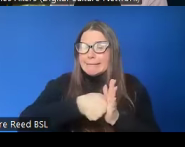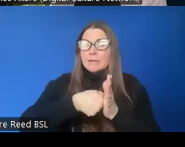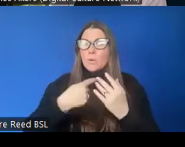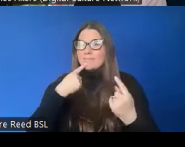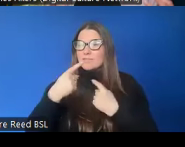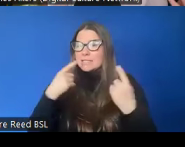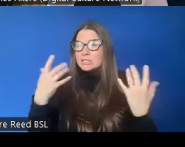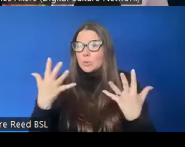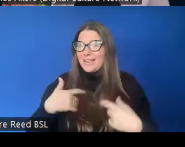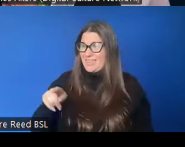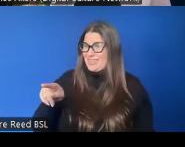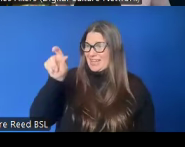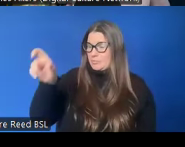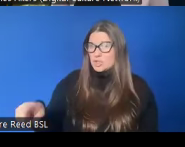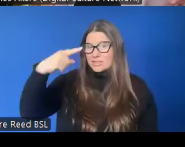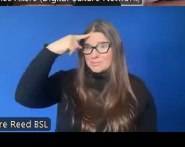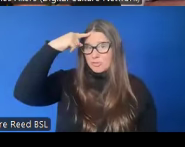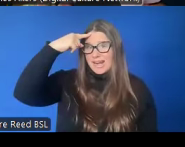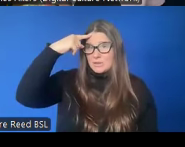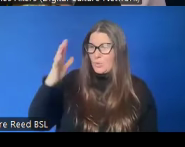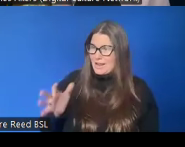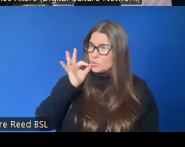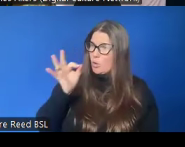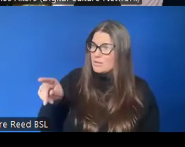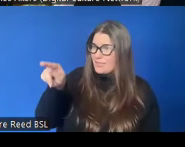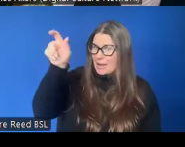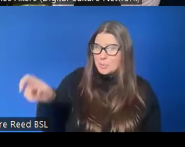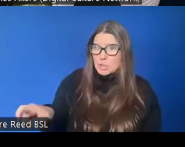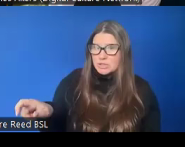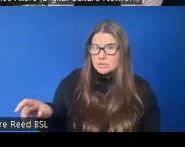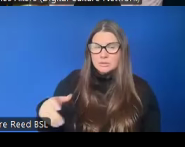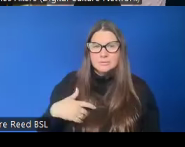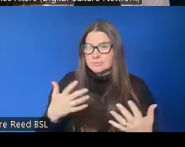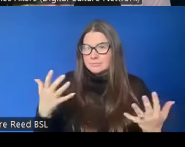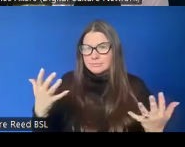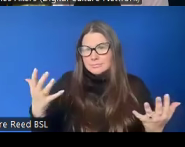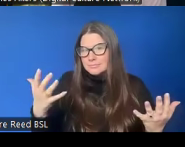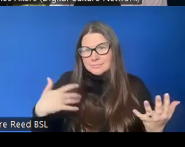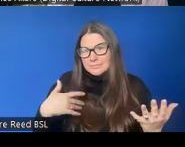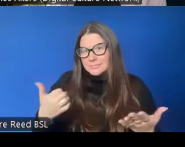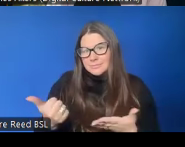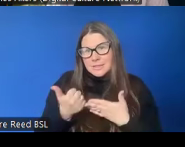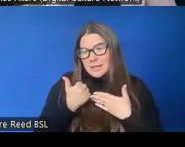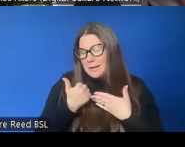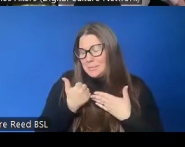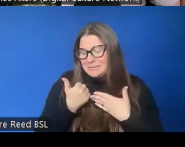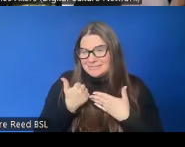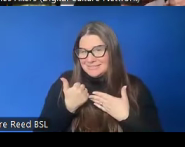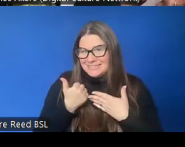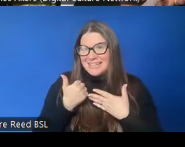If you think about that as a data set and the information that you might want to share and how it connects from a visual image